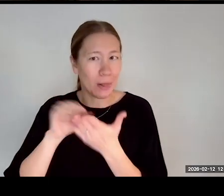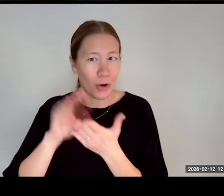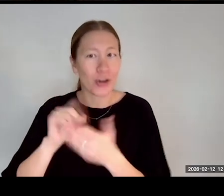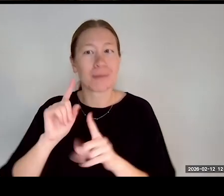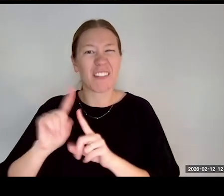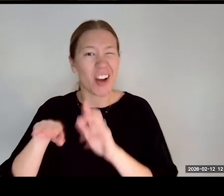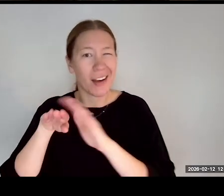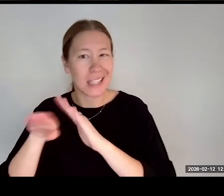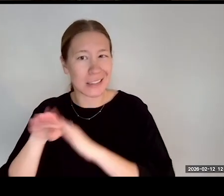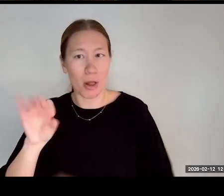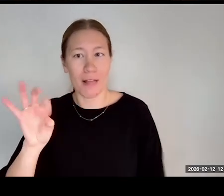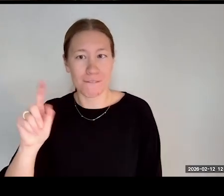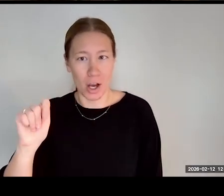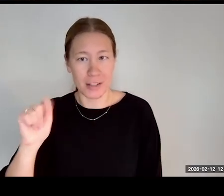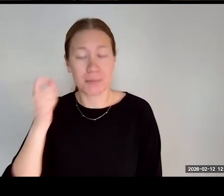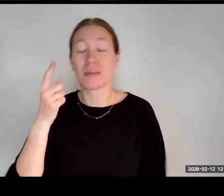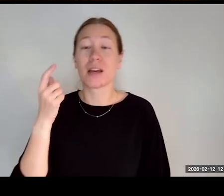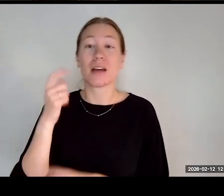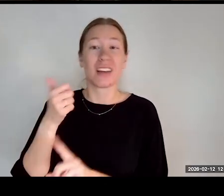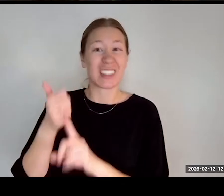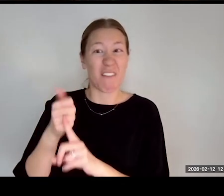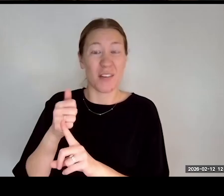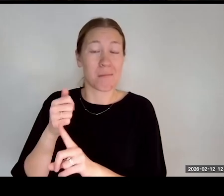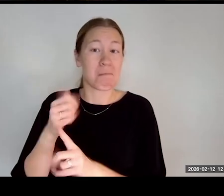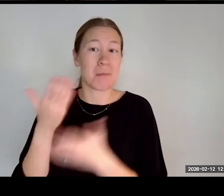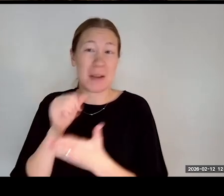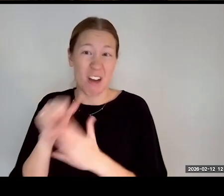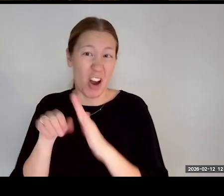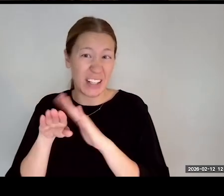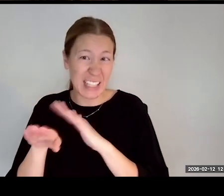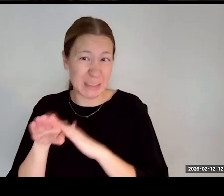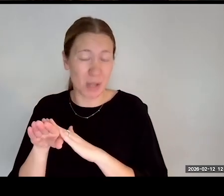but for any fonts that are not accessible, we wanna use these either not at all or sparingly